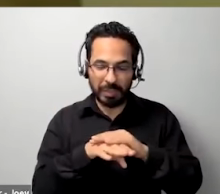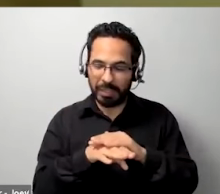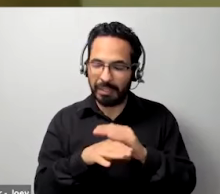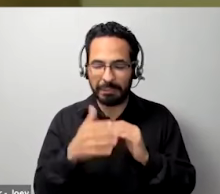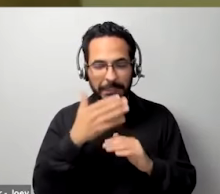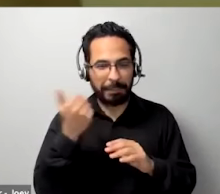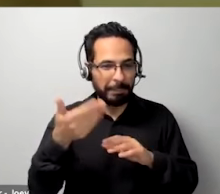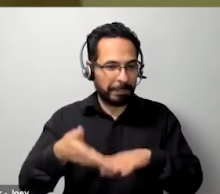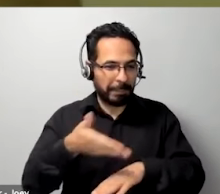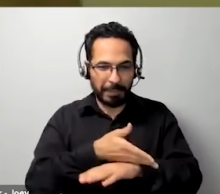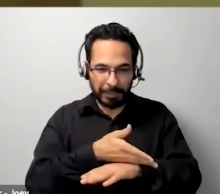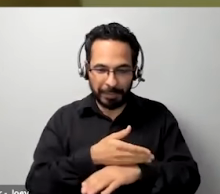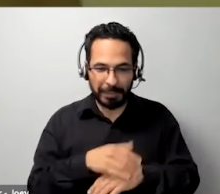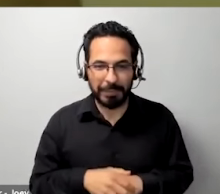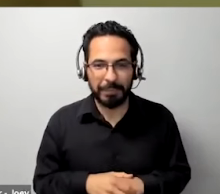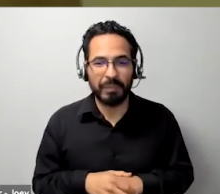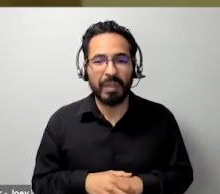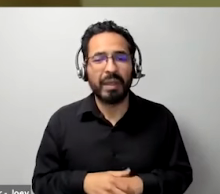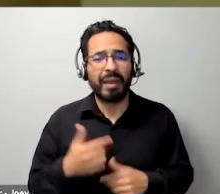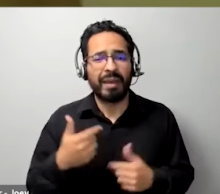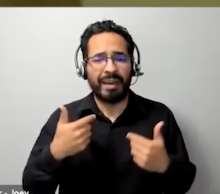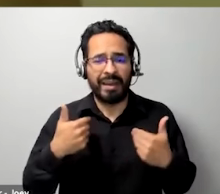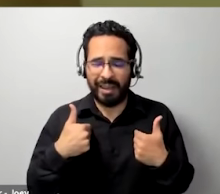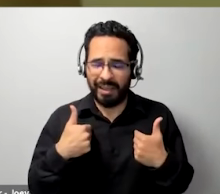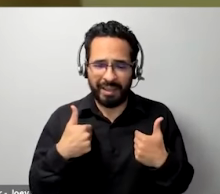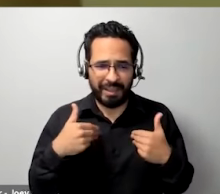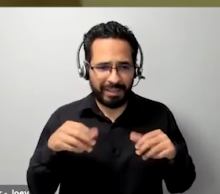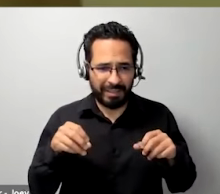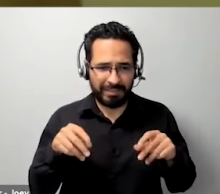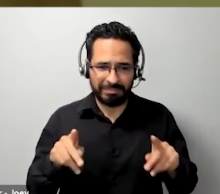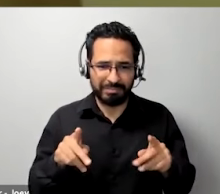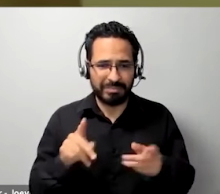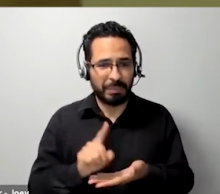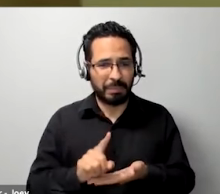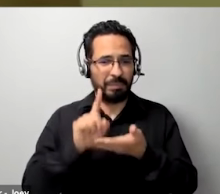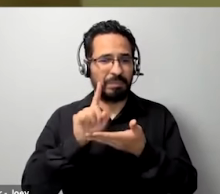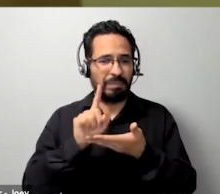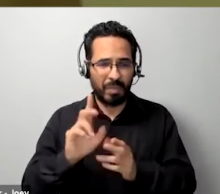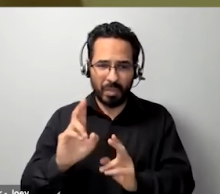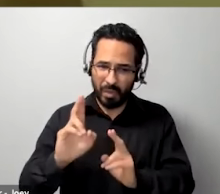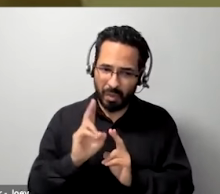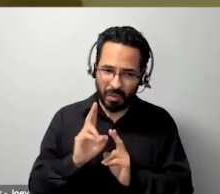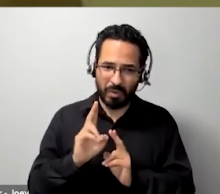I have had the privilege and the honor to actually help create our accessibility program here